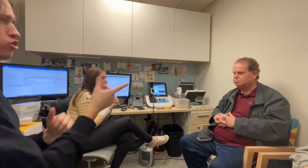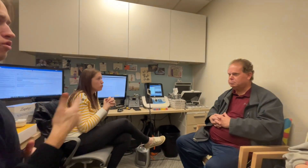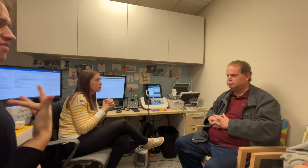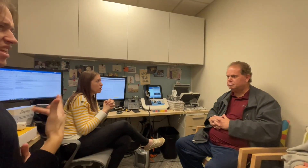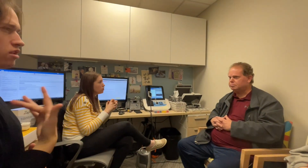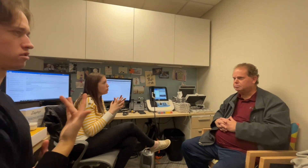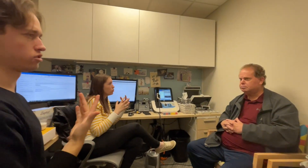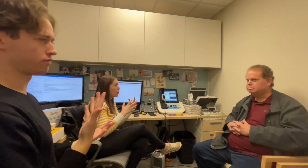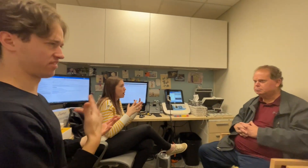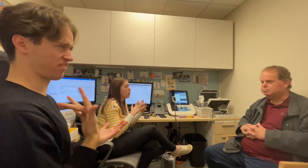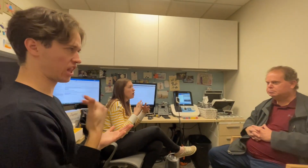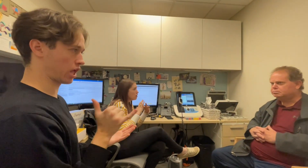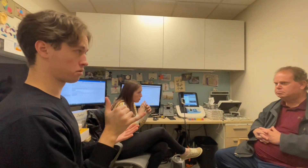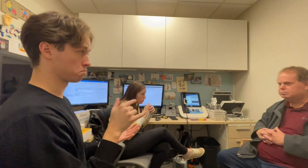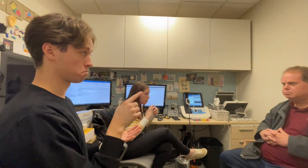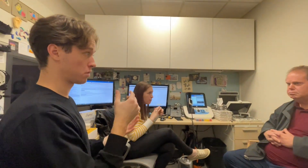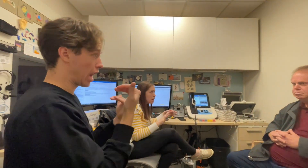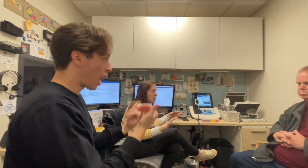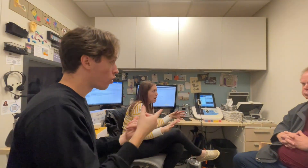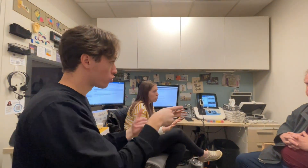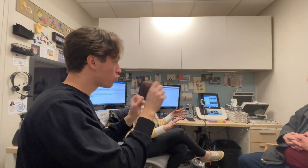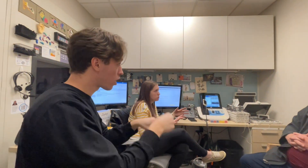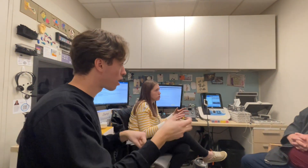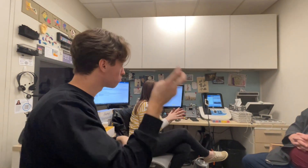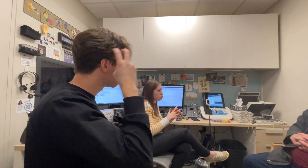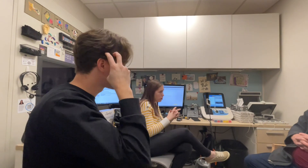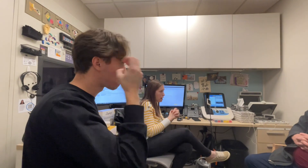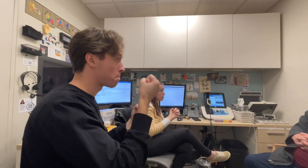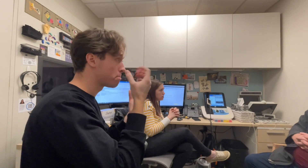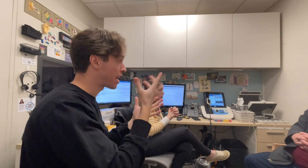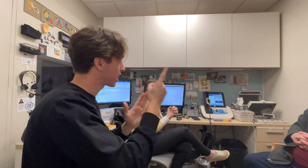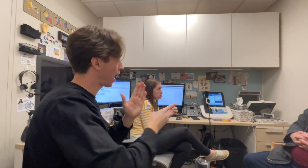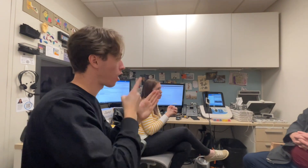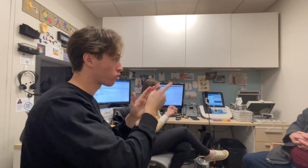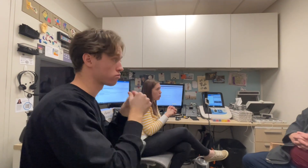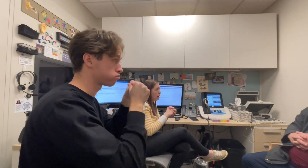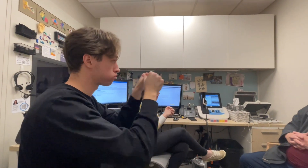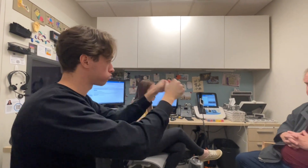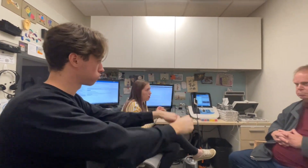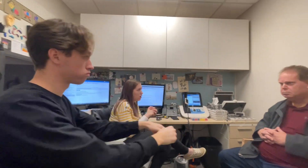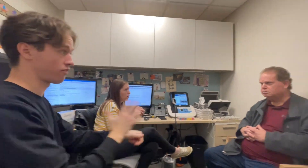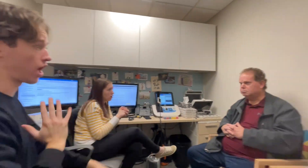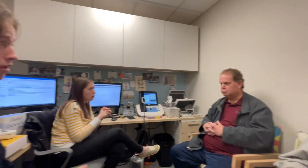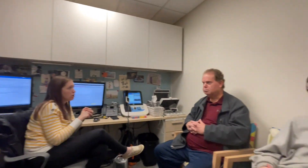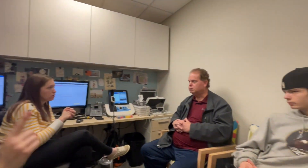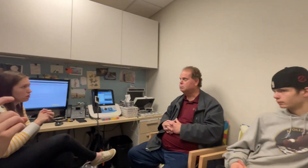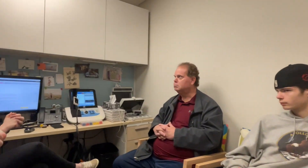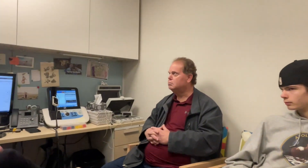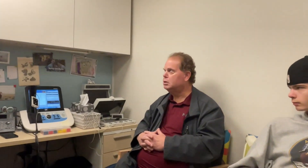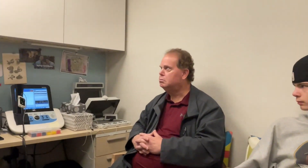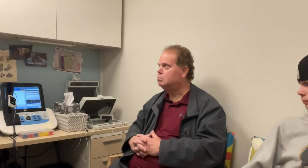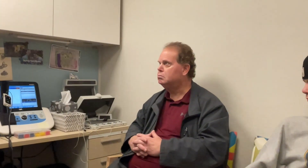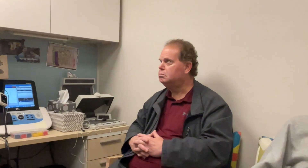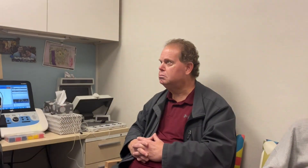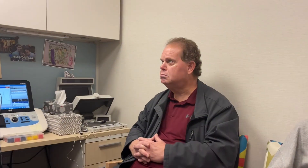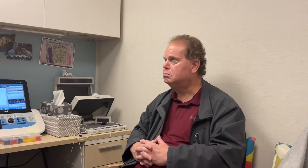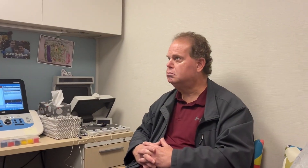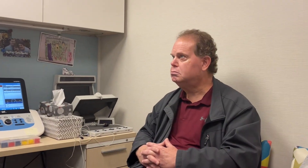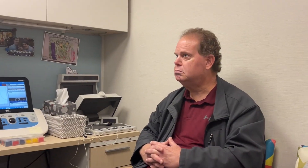you feel like you could wear for many hours straight and still be okay one two 3 one two